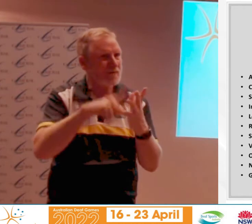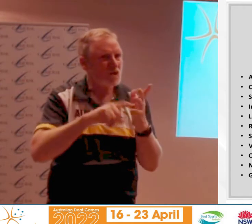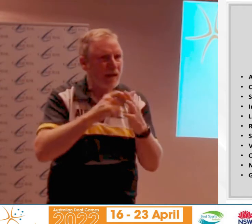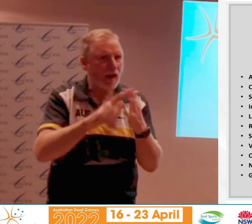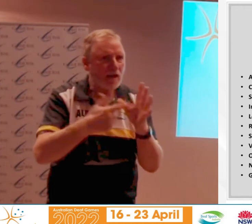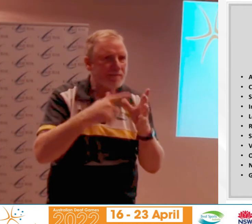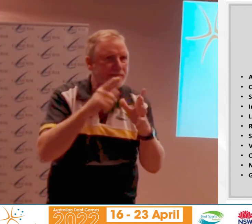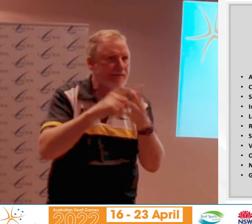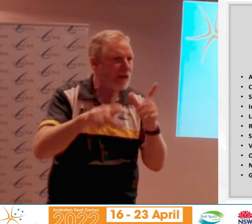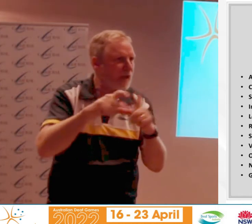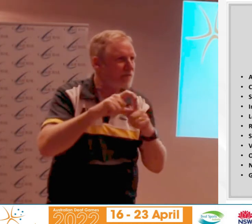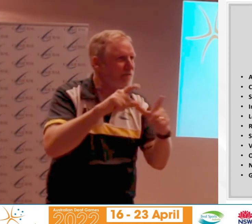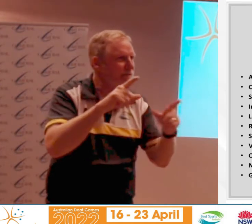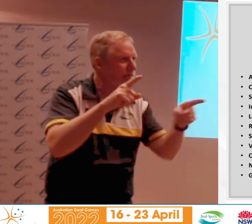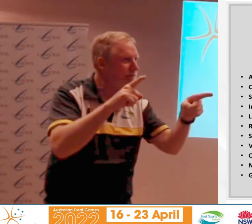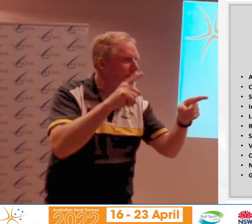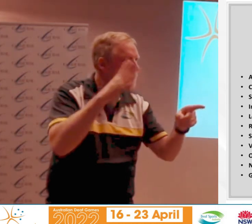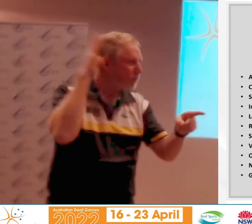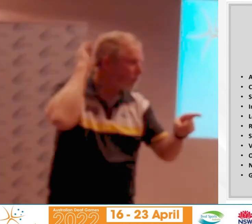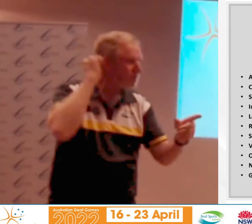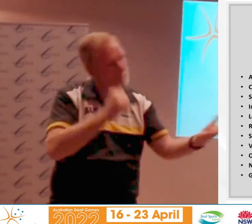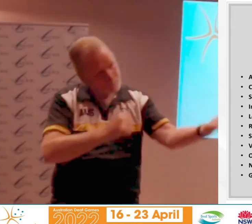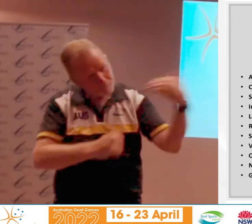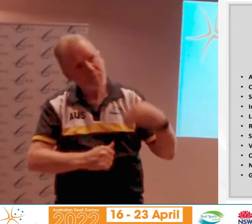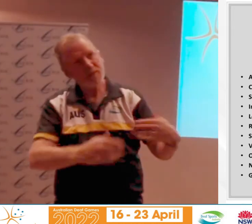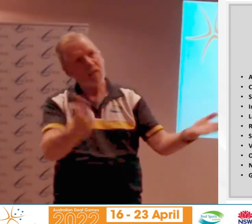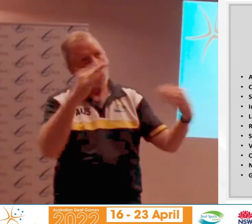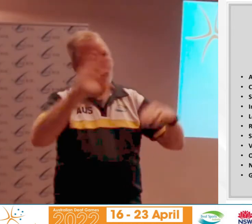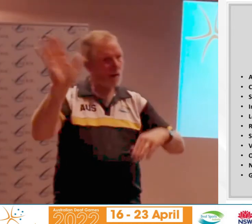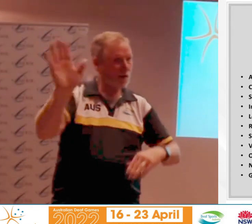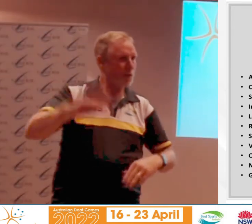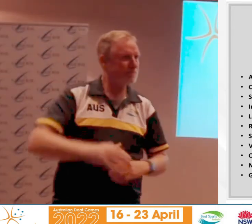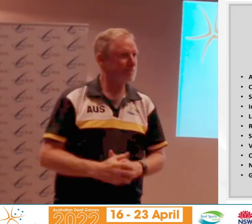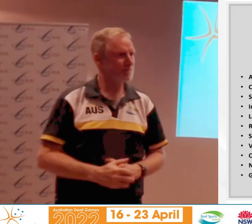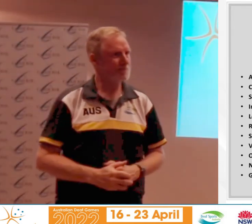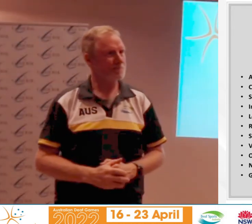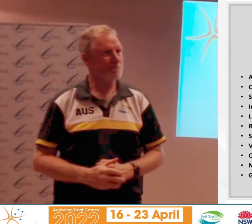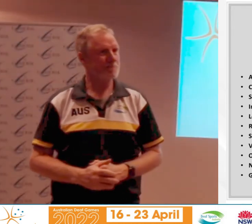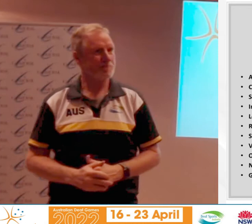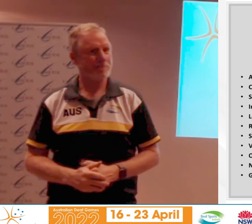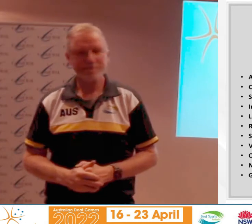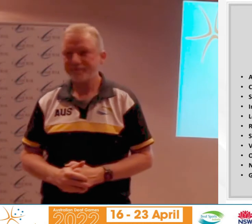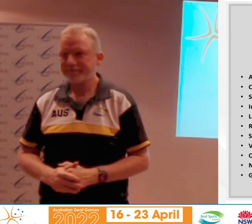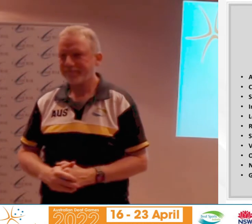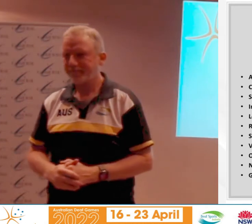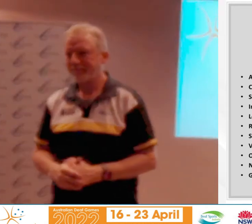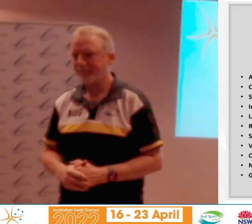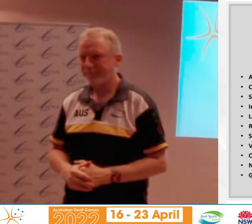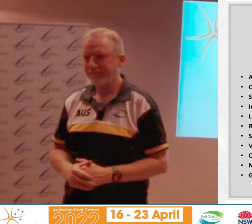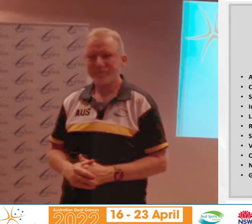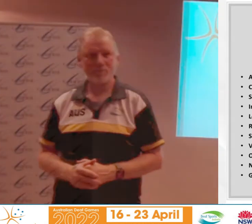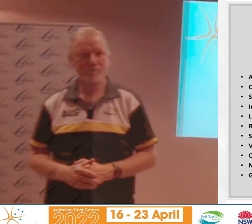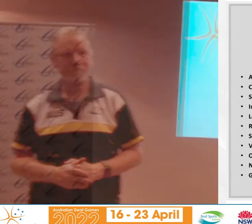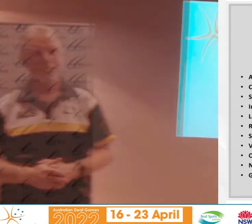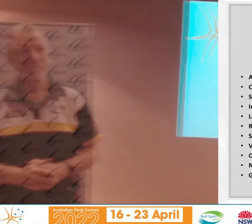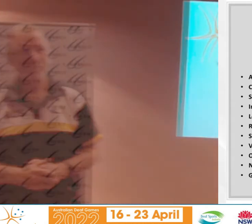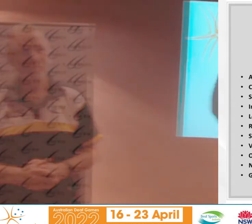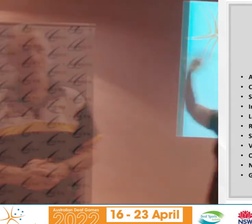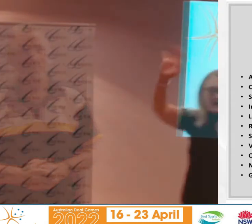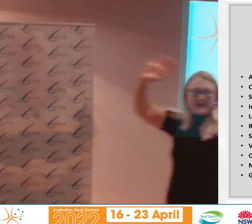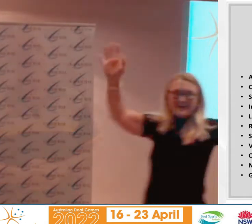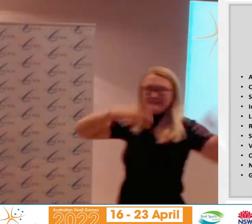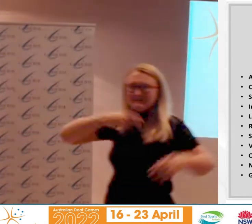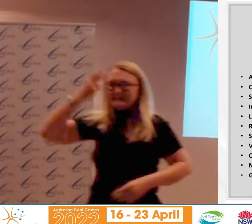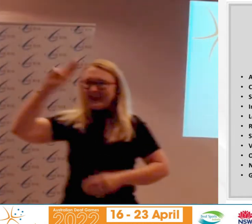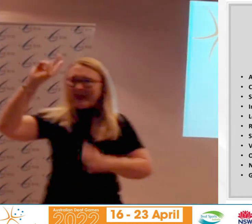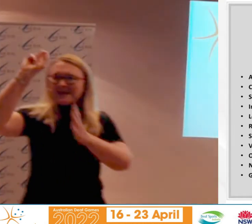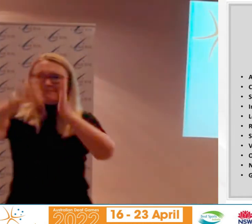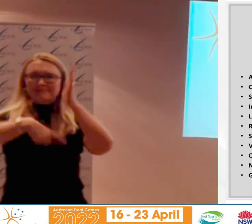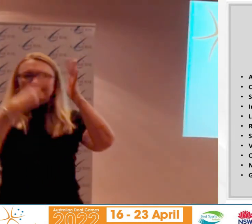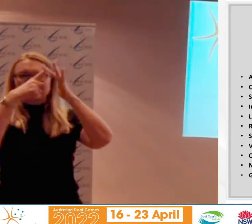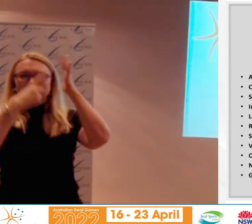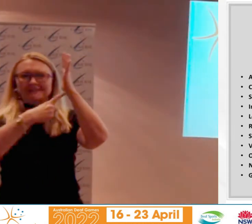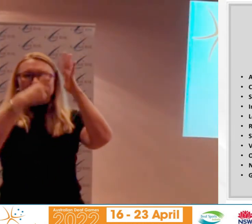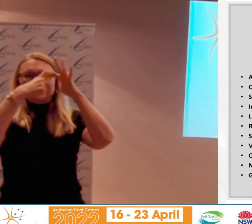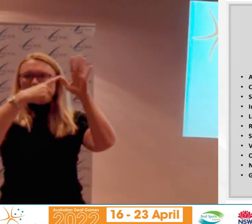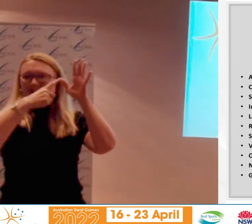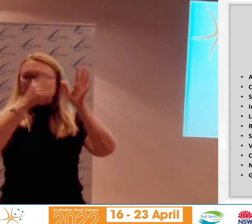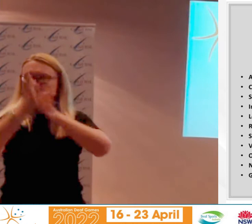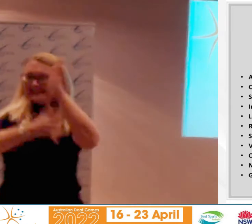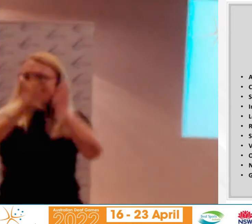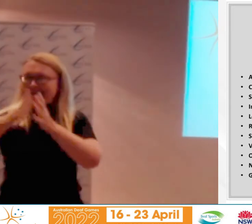but three here tonight, we got Jitka, Haley and David say hello.